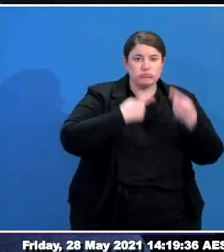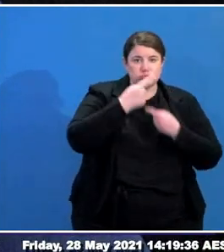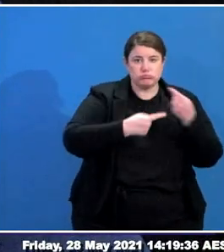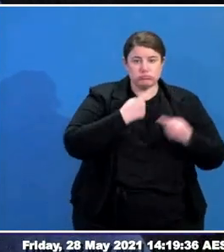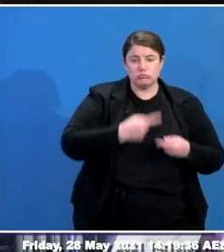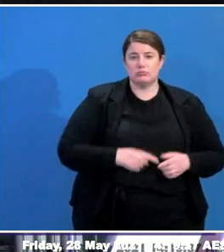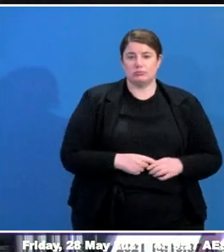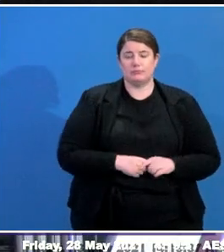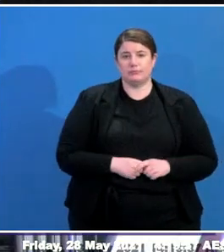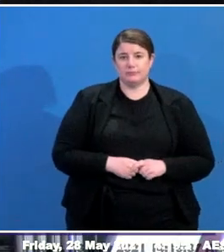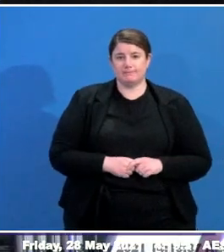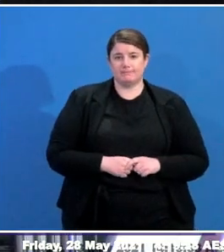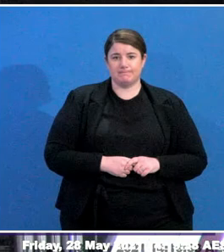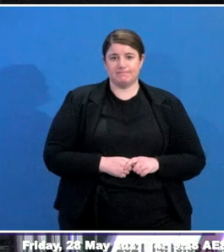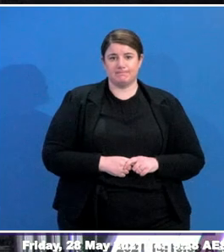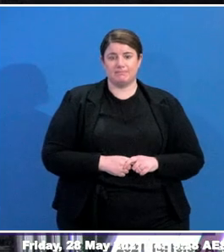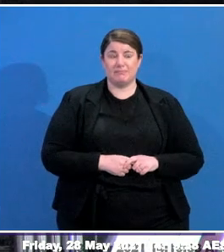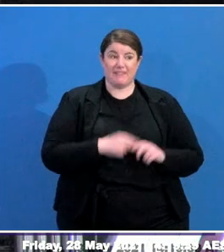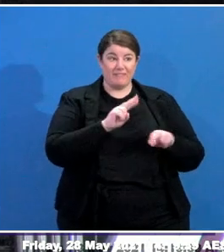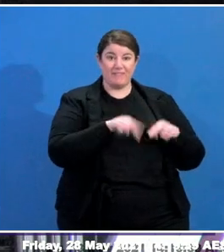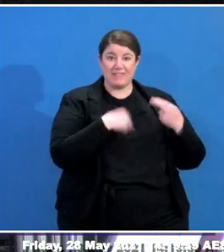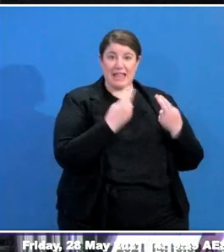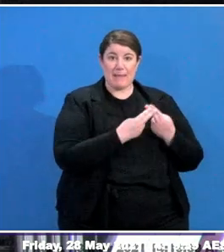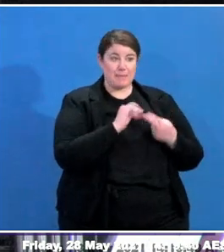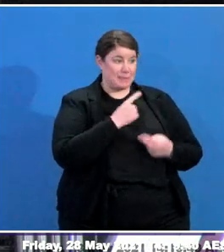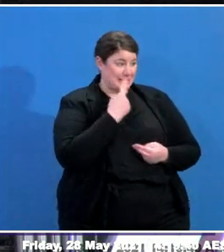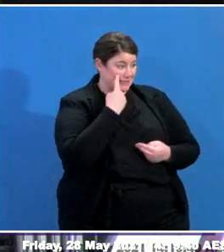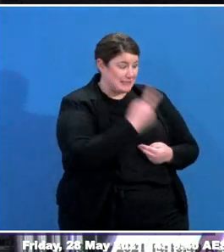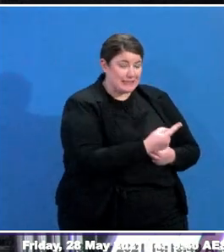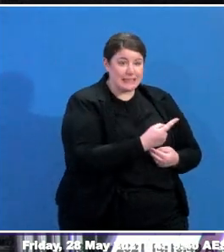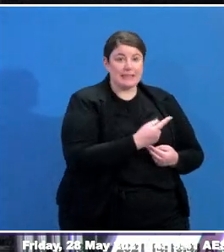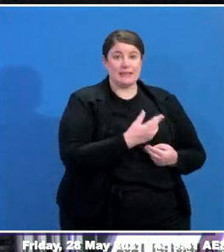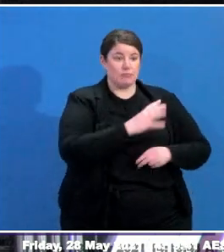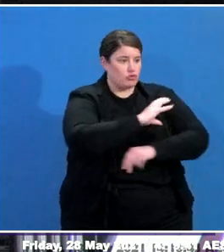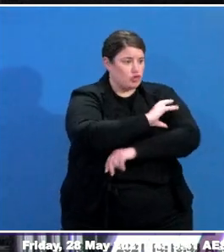And family members might be able to observe bruising, and they